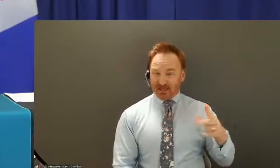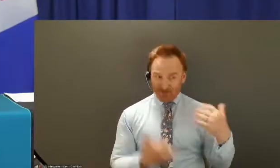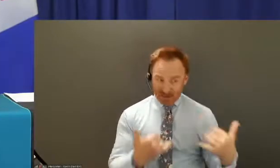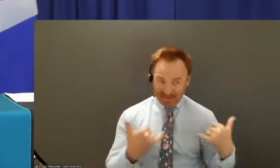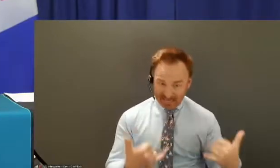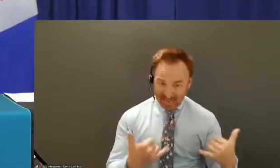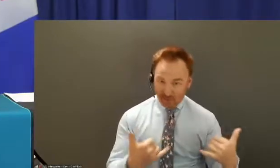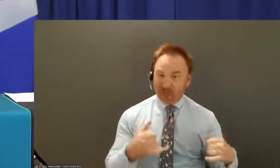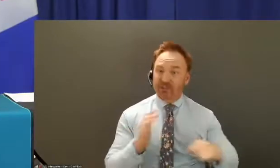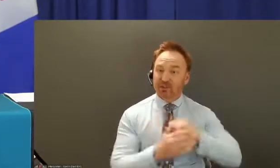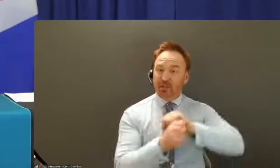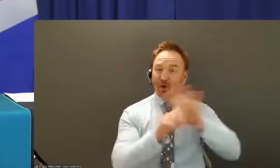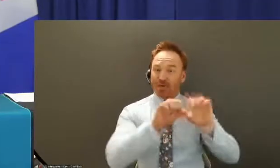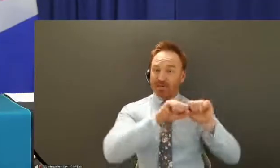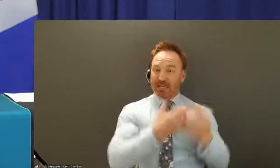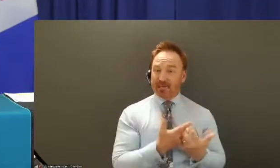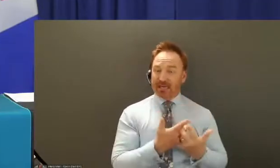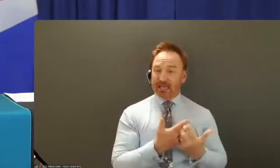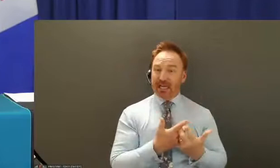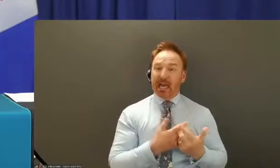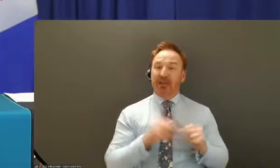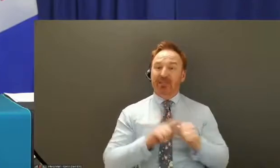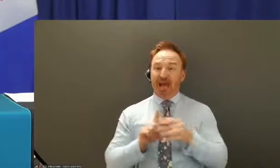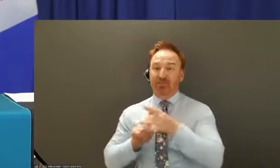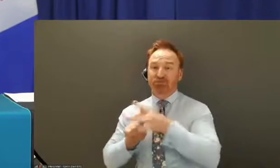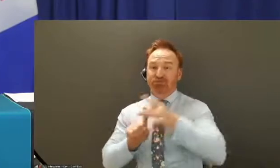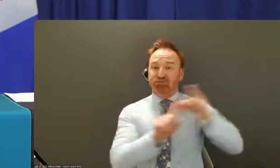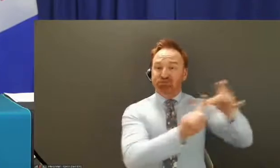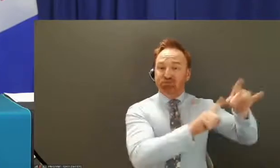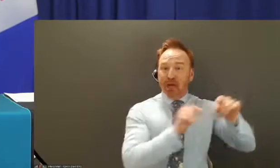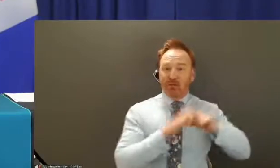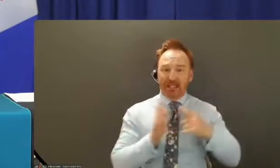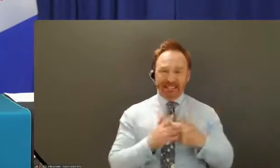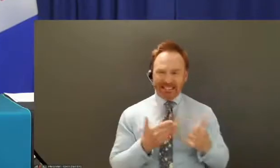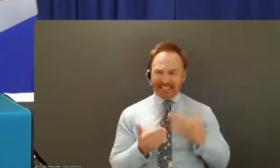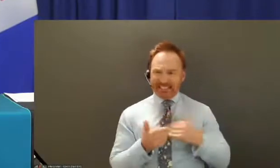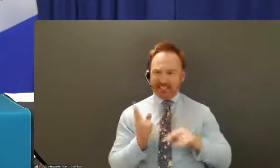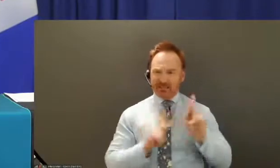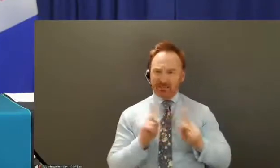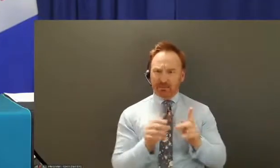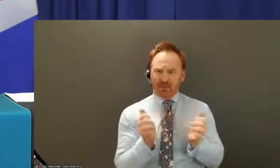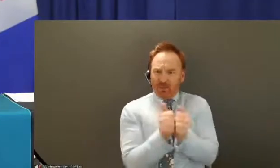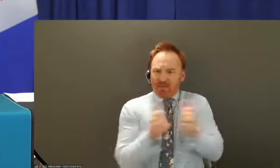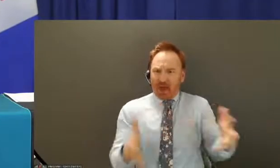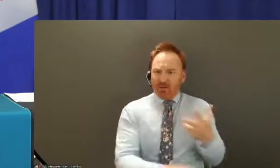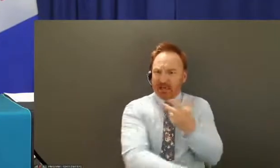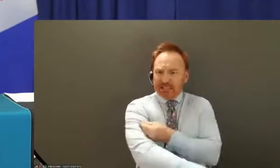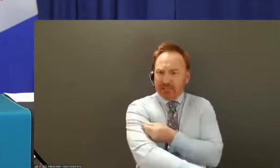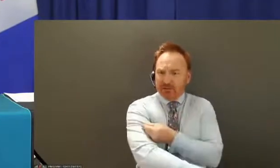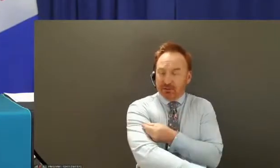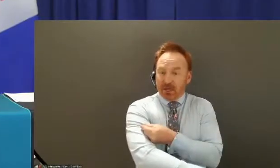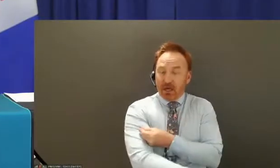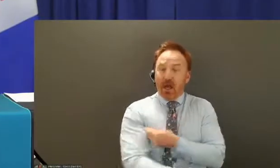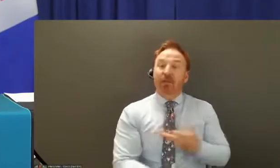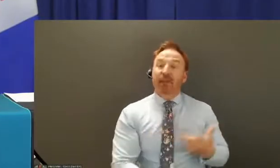information to know who was in close contact or we are unsure